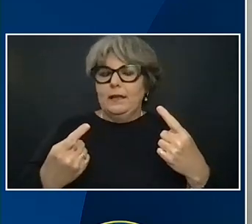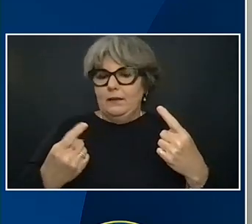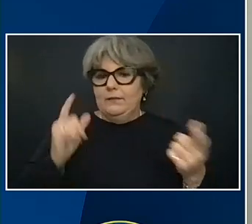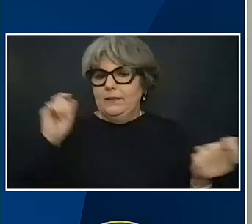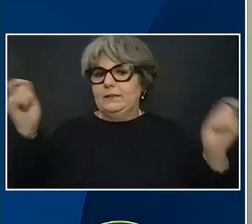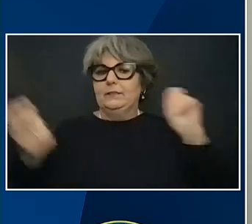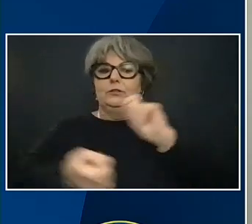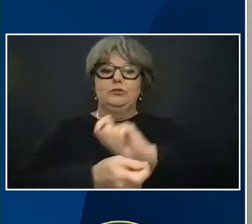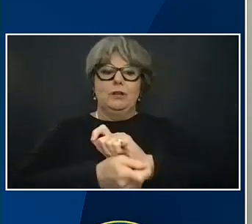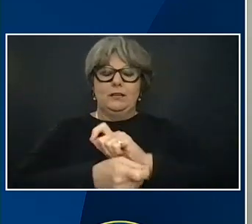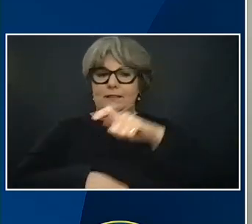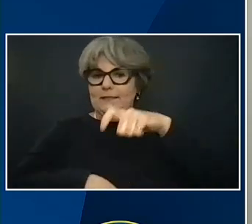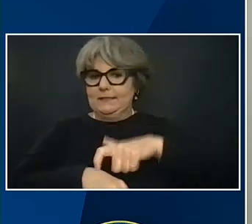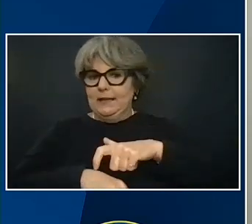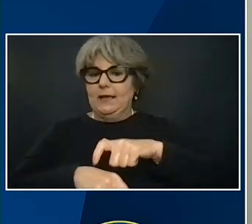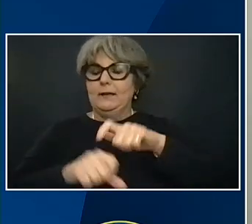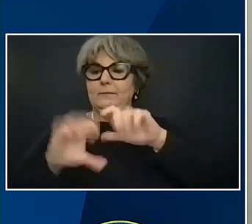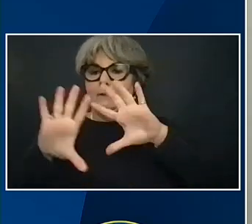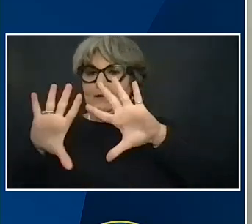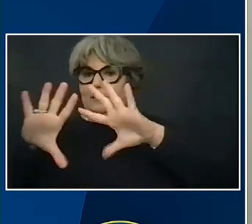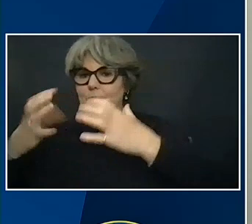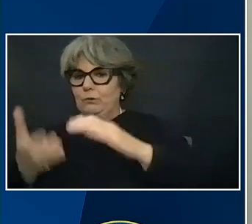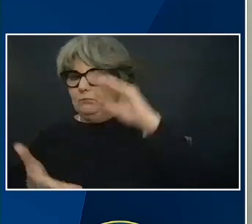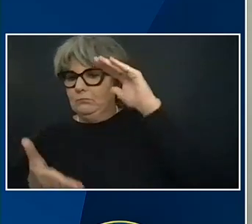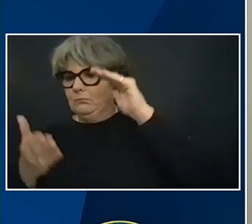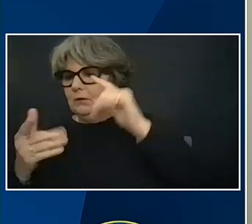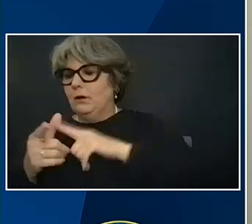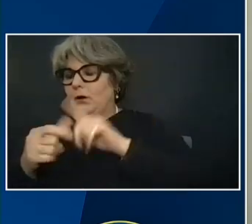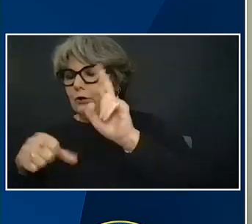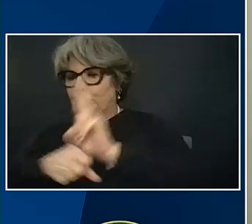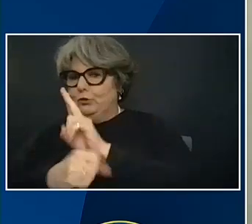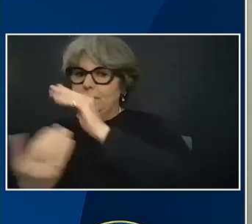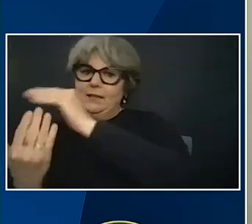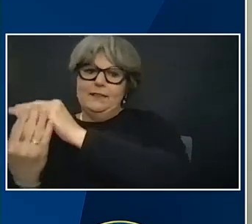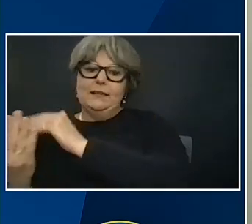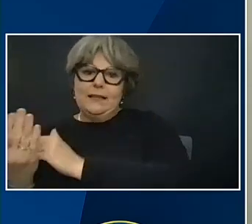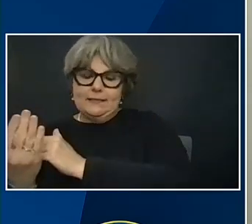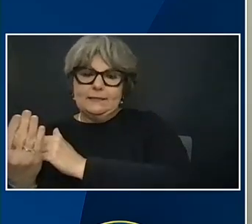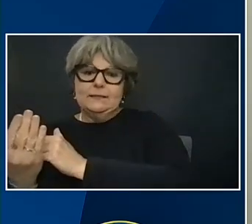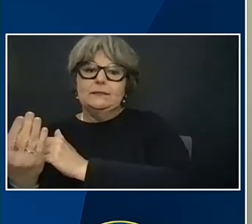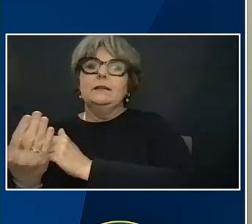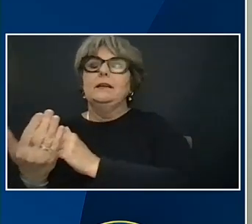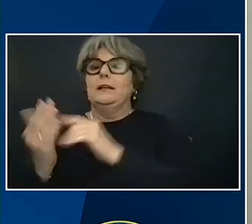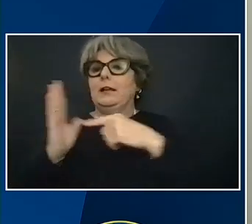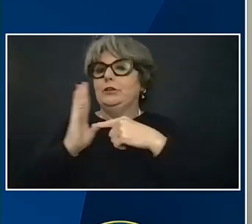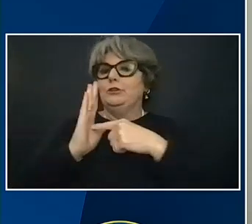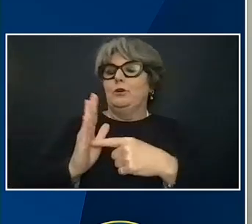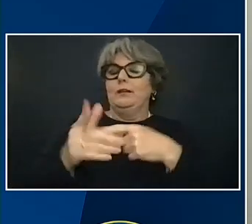time in the physical classroom is focused on applying the lessons and bringing them to life, versus learning the material for